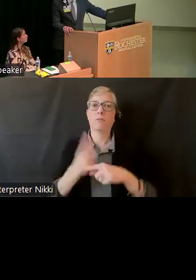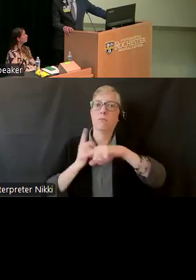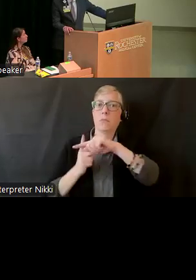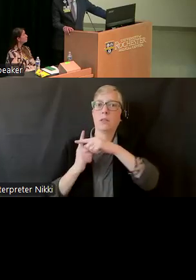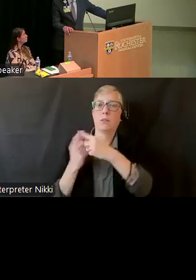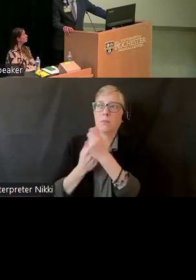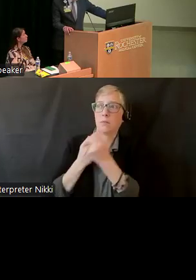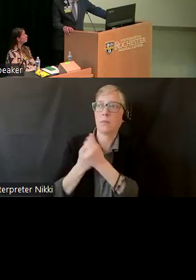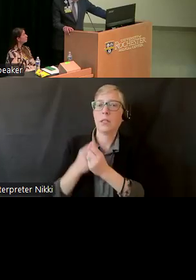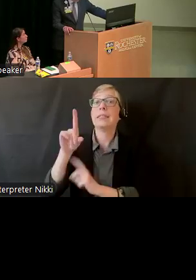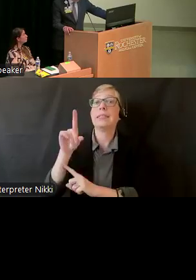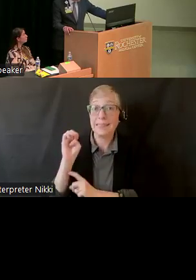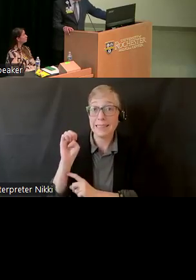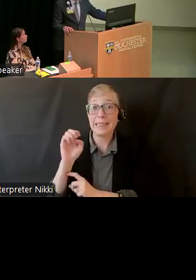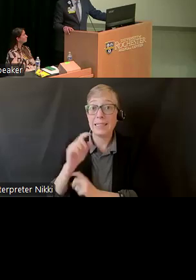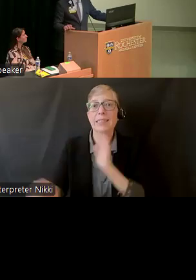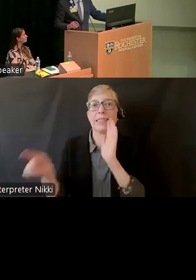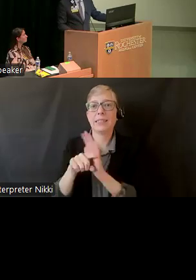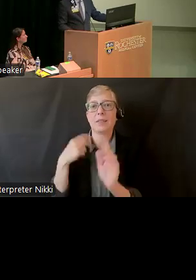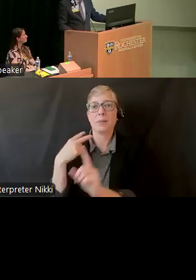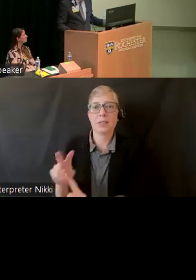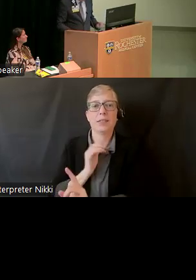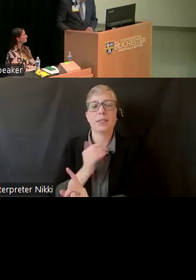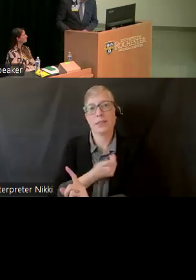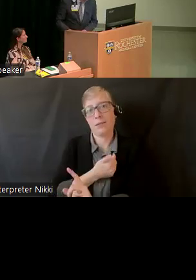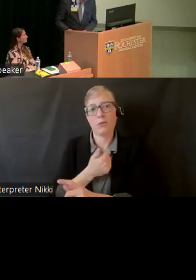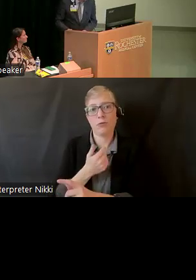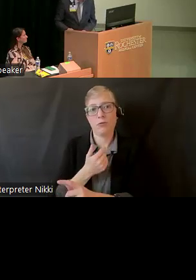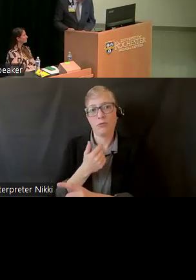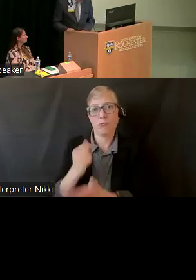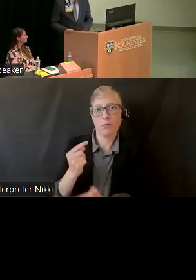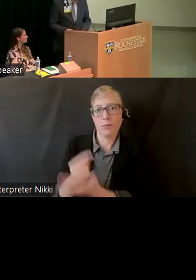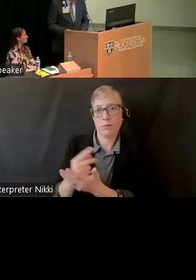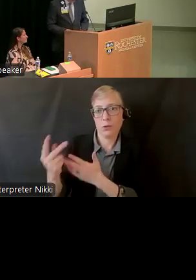treatment for our clinicians and I think this is kind of a big deal so I'll share just a handful